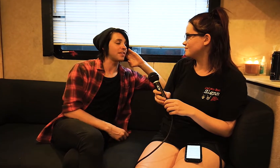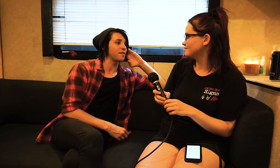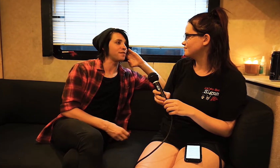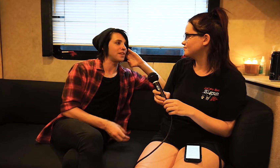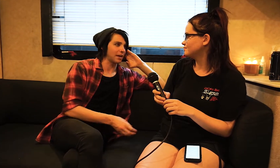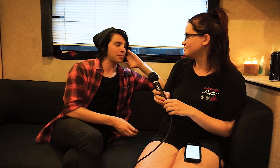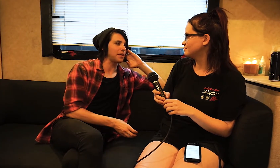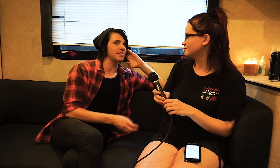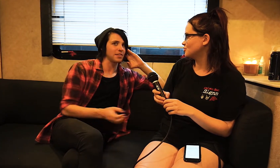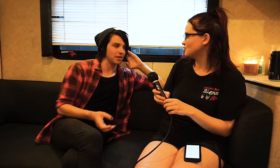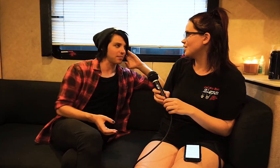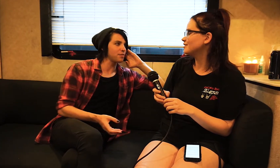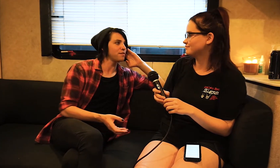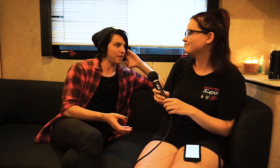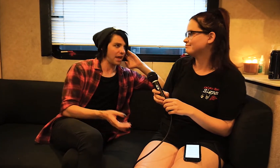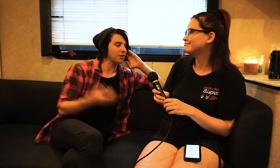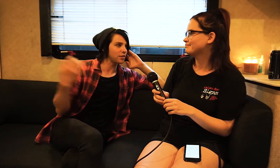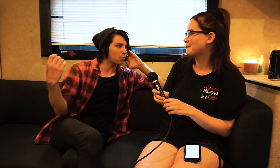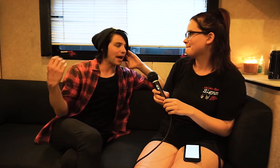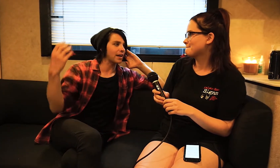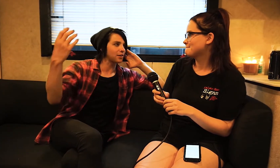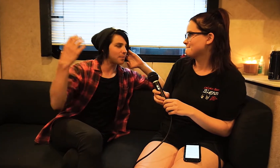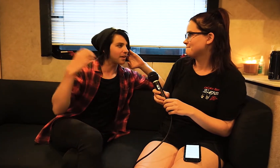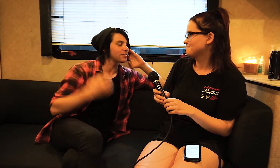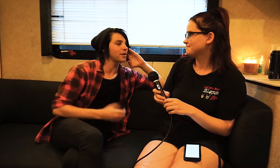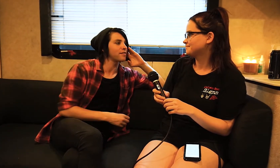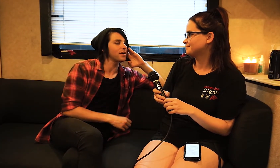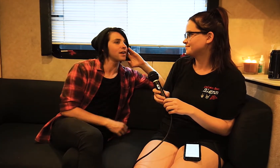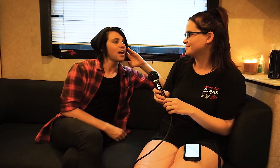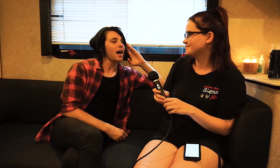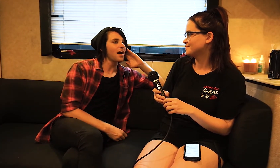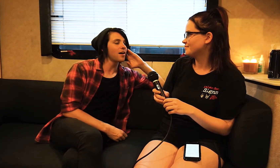um instead of taking space up in the van or the wagon or the bus or whatever